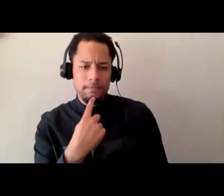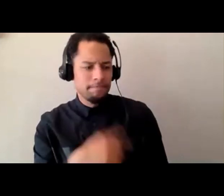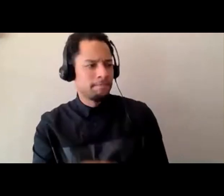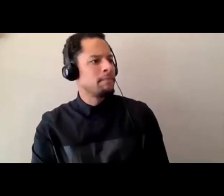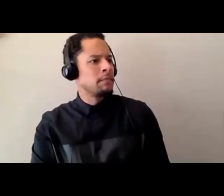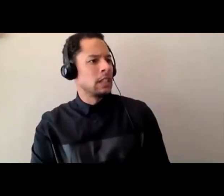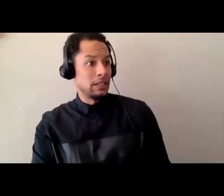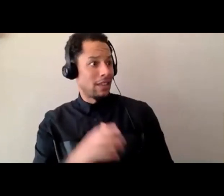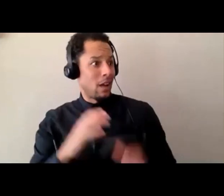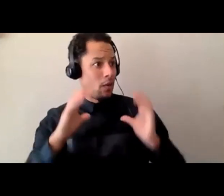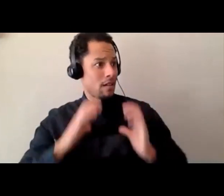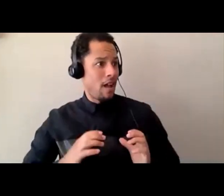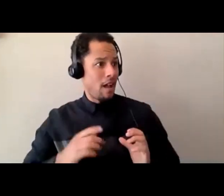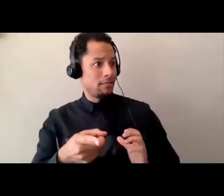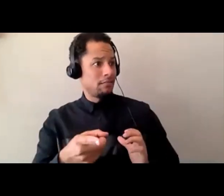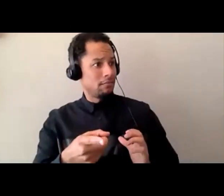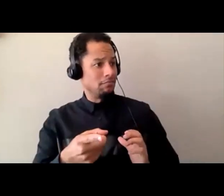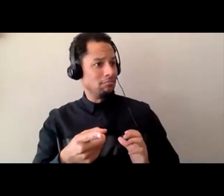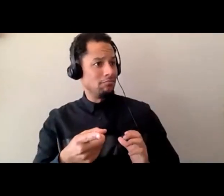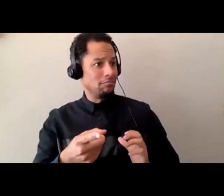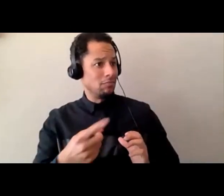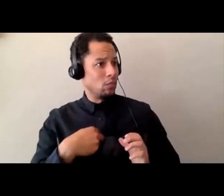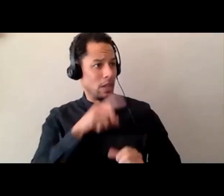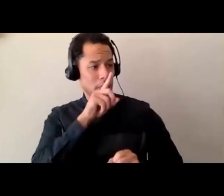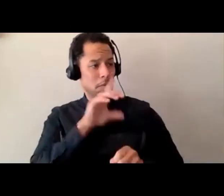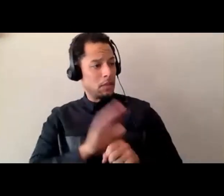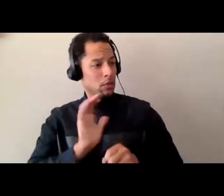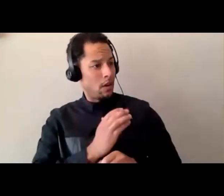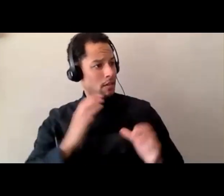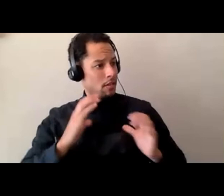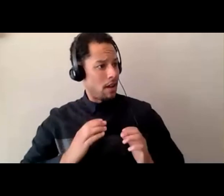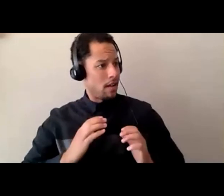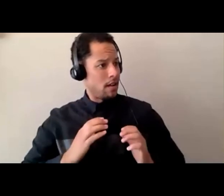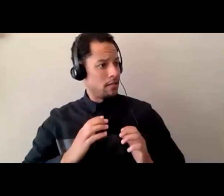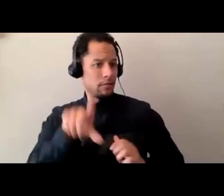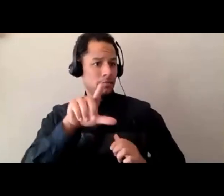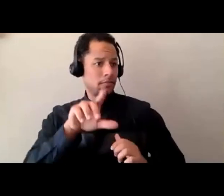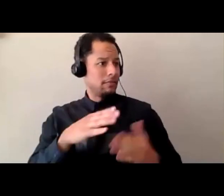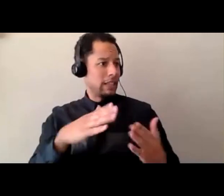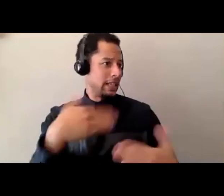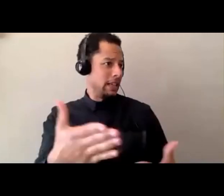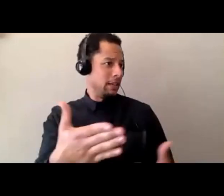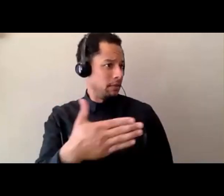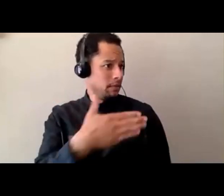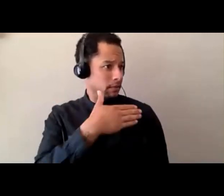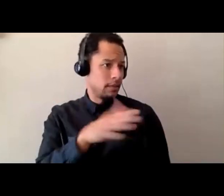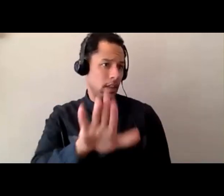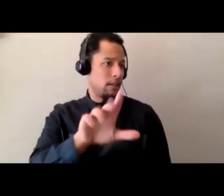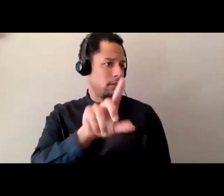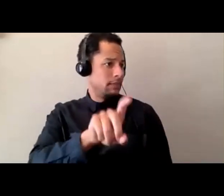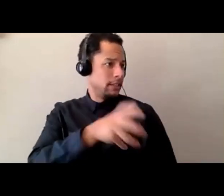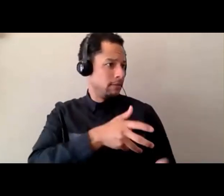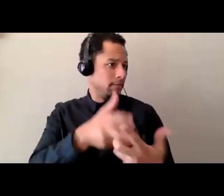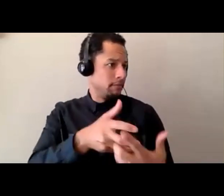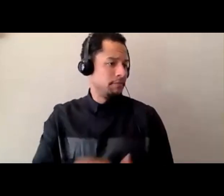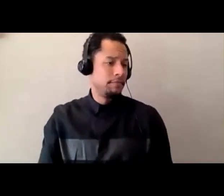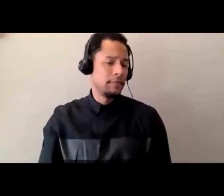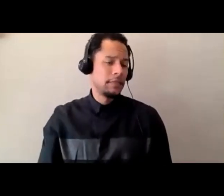Sharon Brisolara: Mm-hmm. And that's not just us. It's even community-wise.